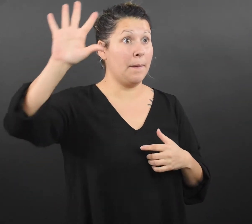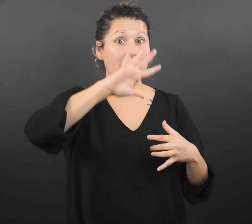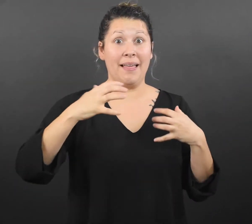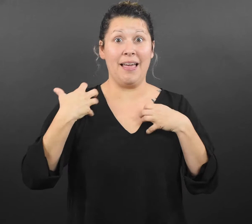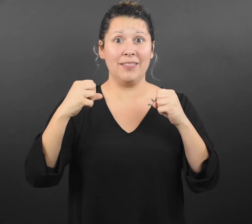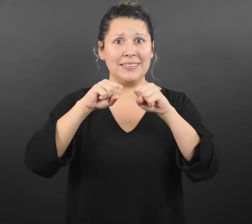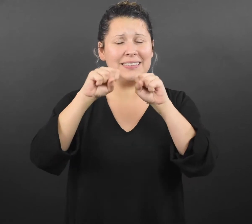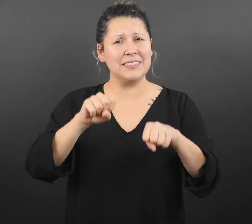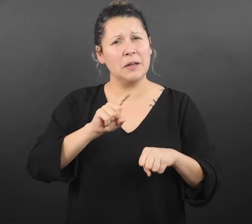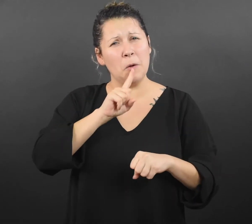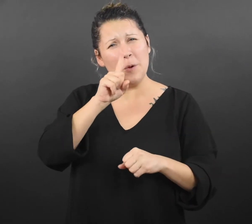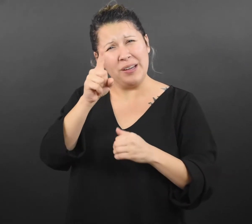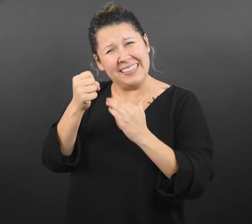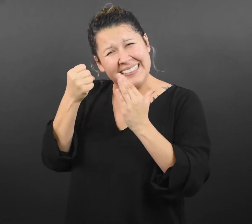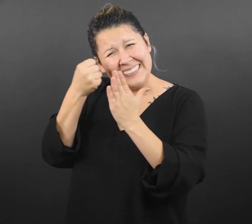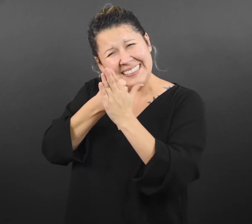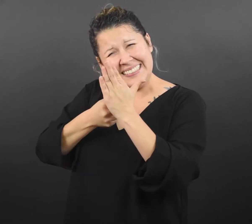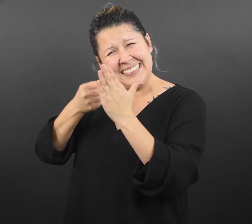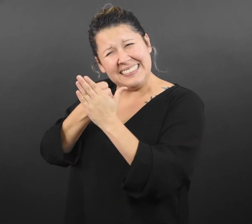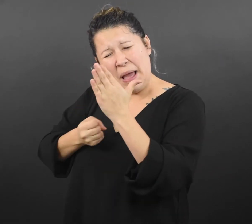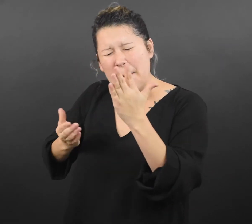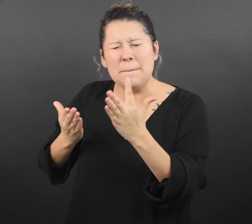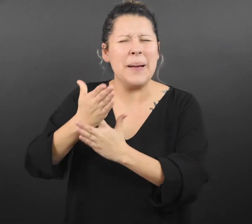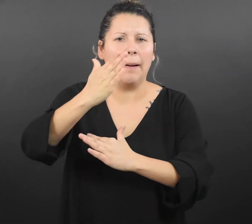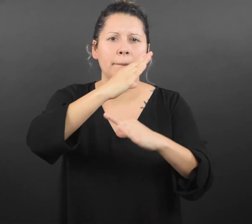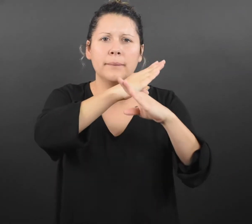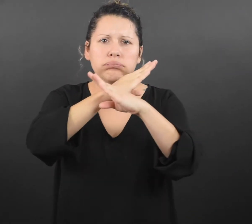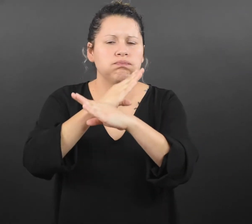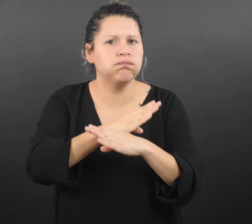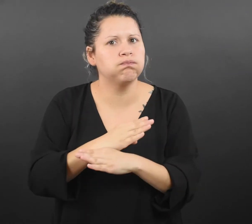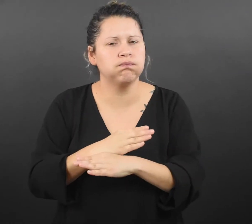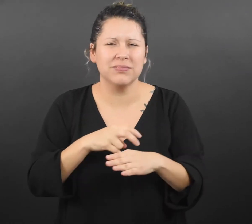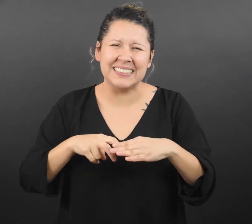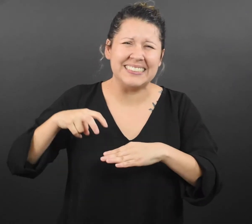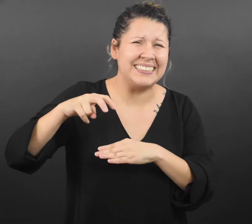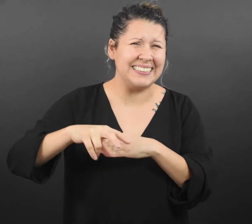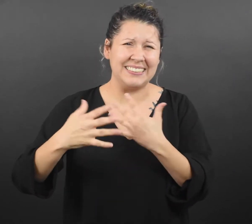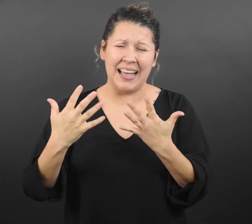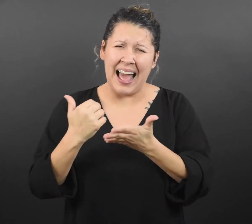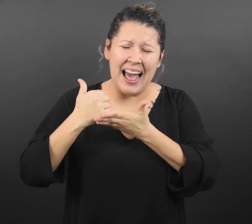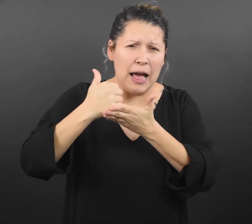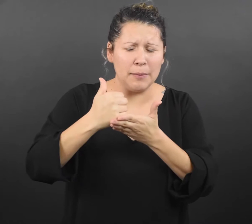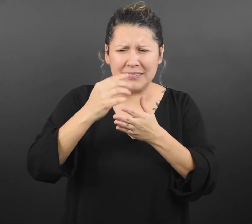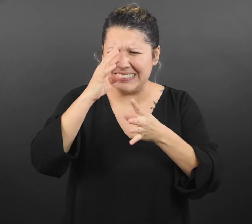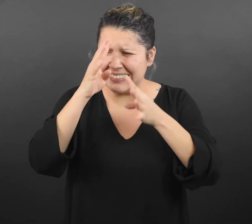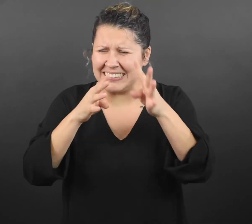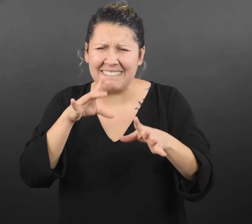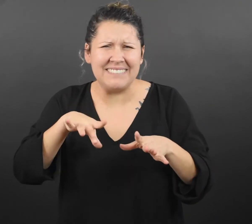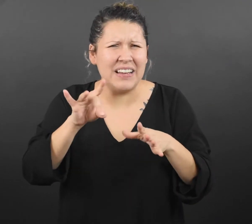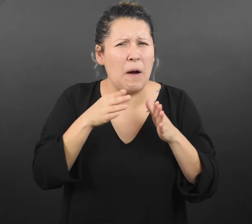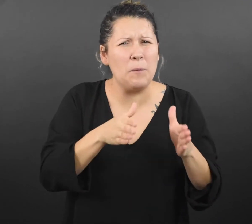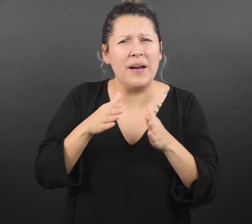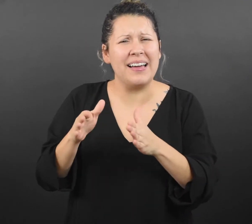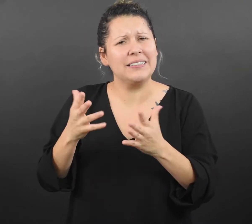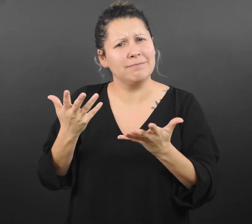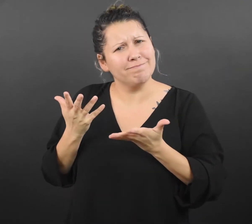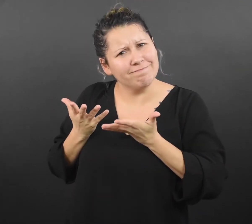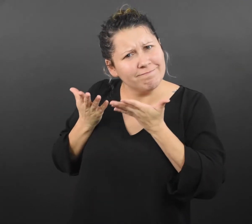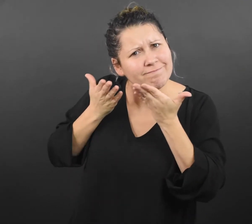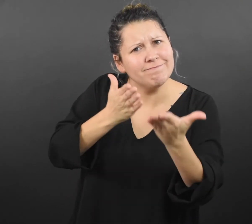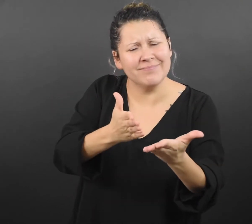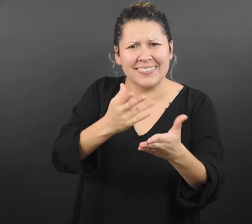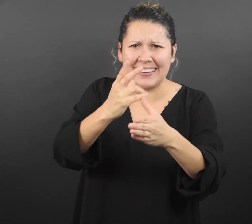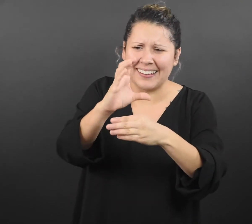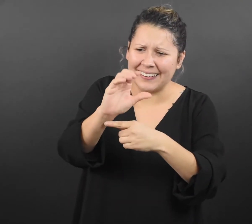to find new and creative ways to deliver life-saving care to our community ,” said